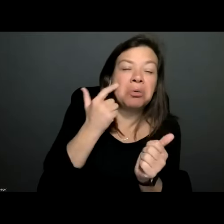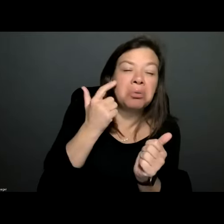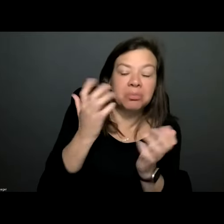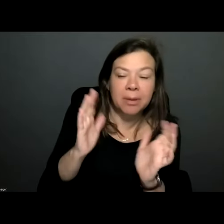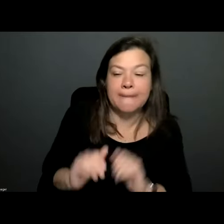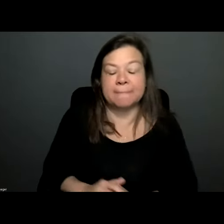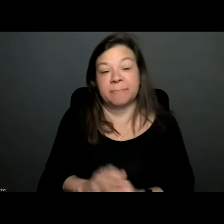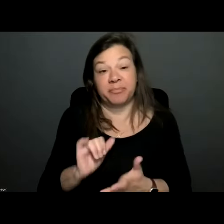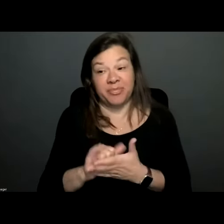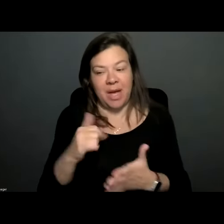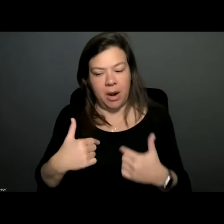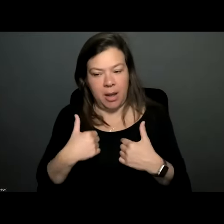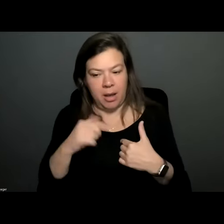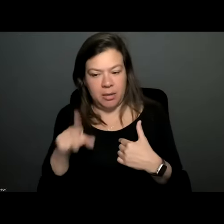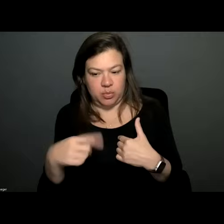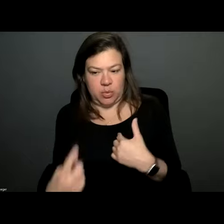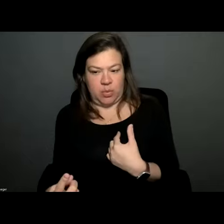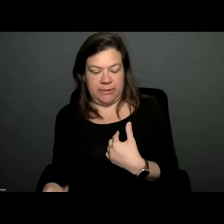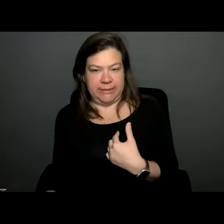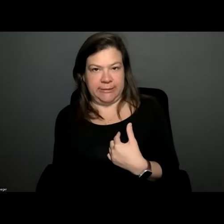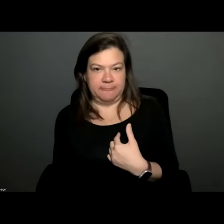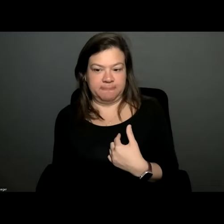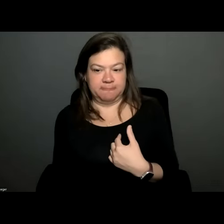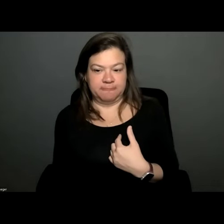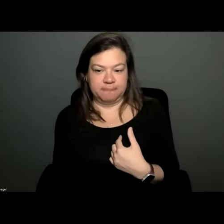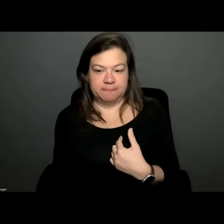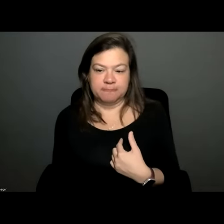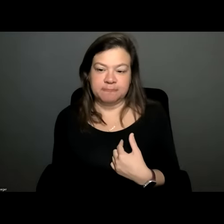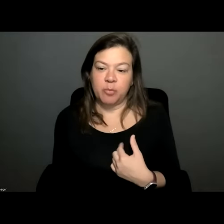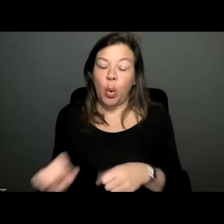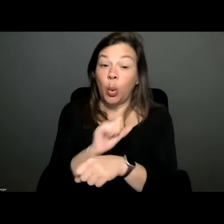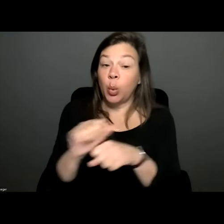that I was only going to work with teachers or work with directors